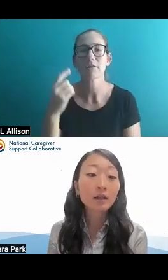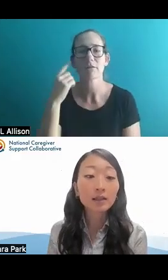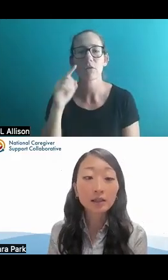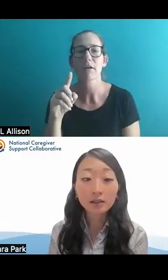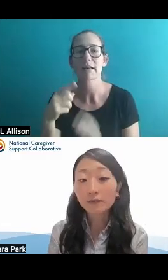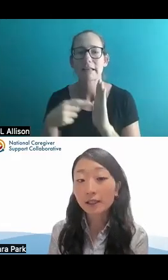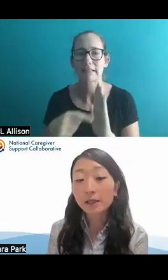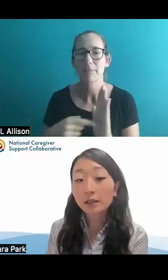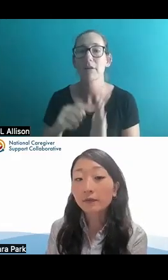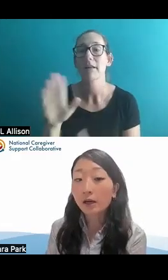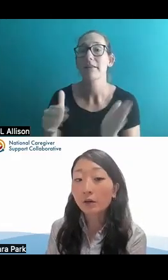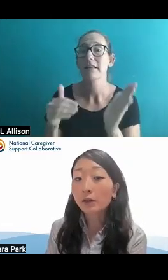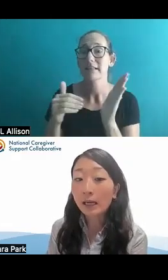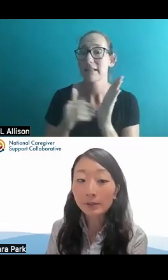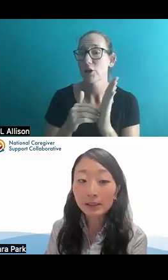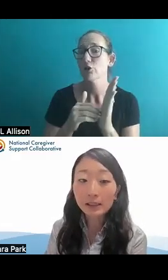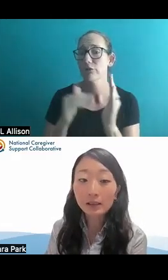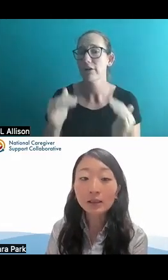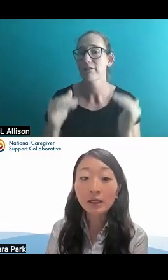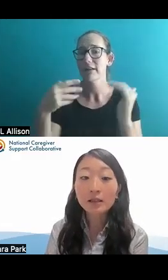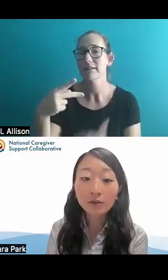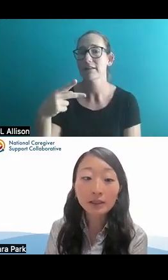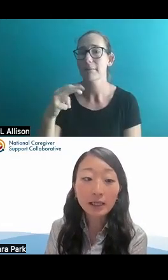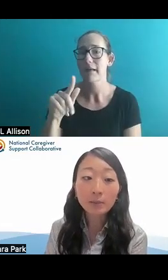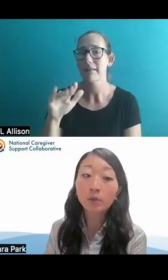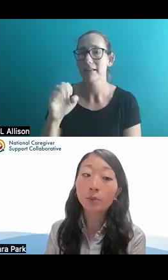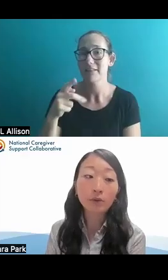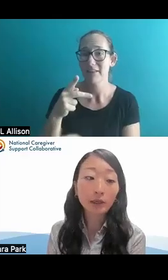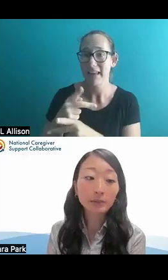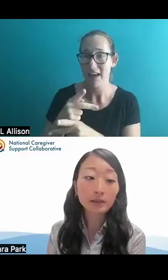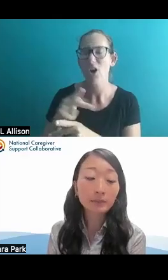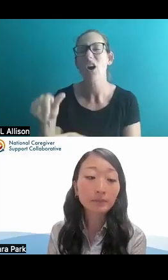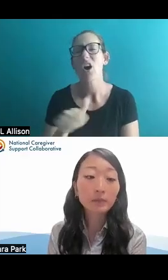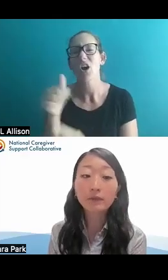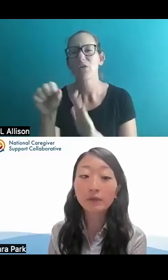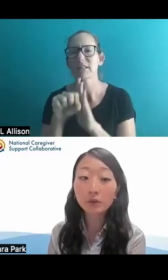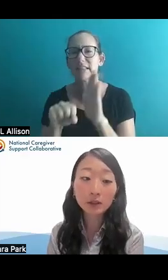the Center to Advance Palliative Care or CAPC, and other state BOLD programs. If you or someone